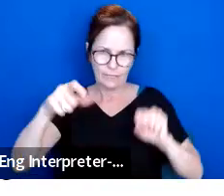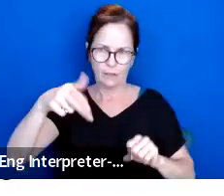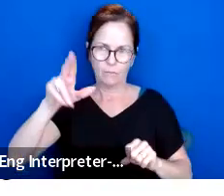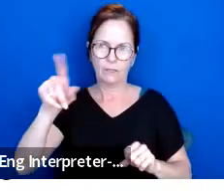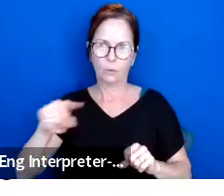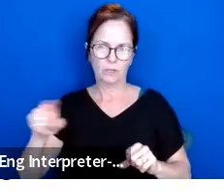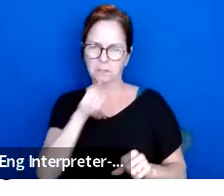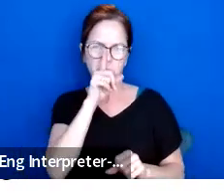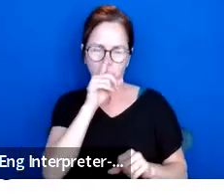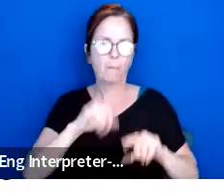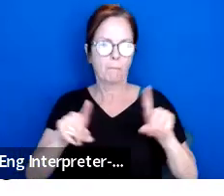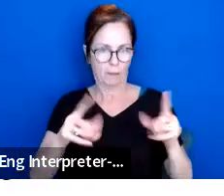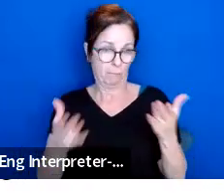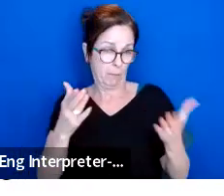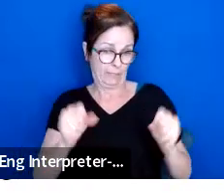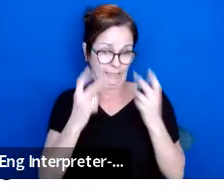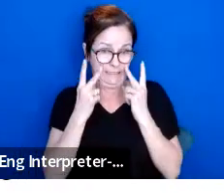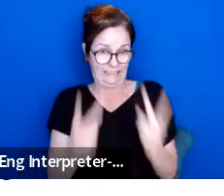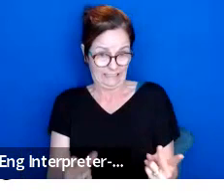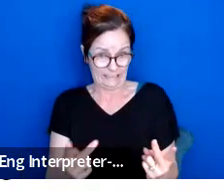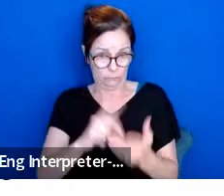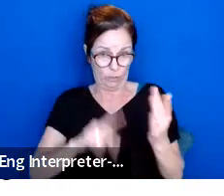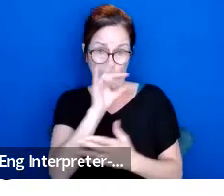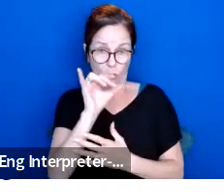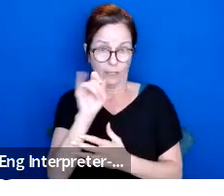If it's part of the model that they're doing for that week.